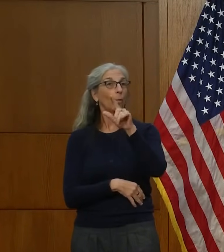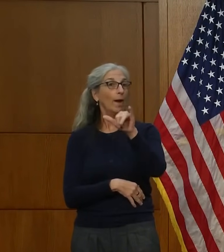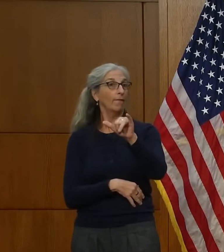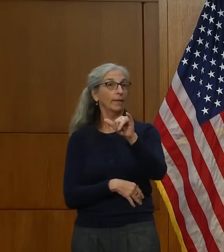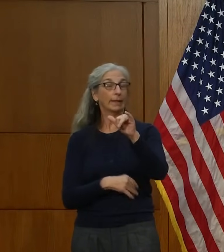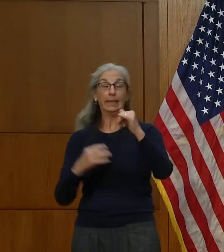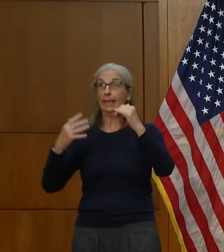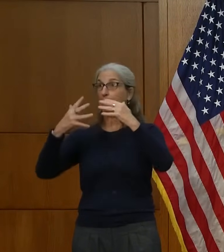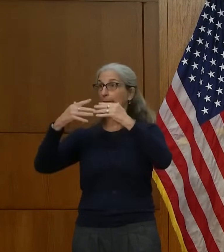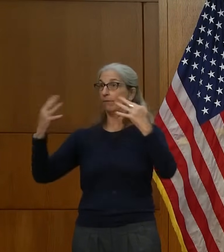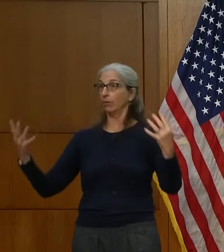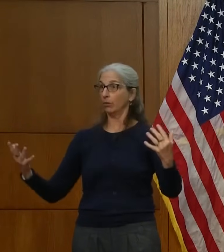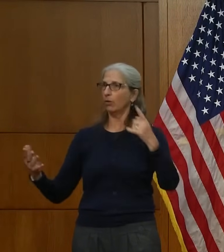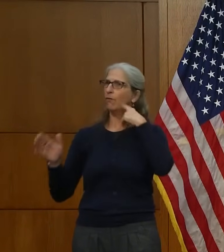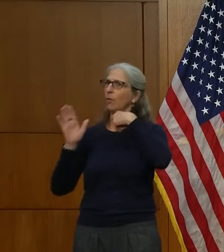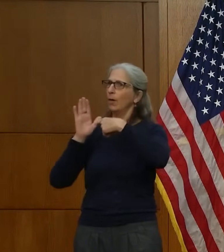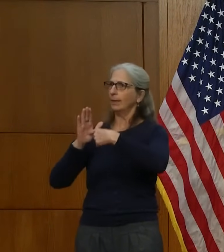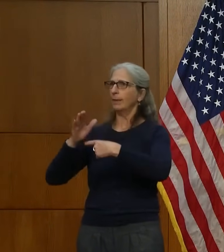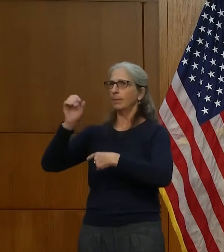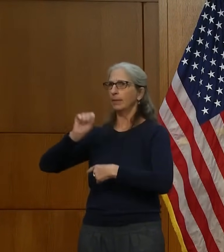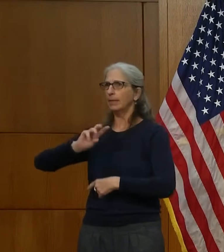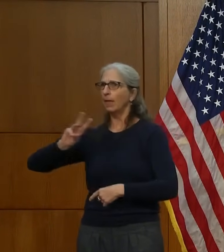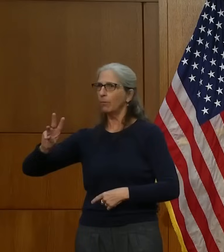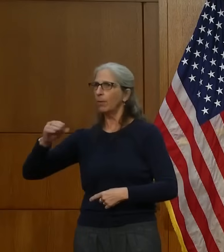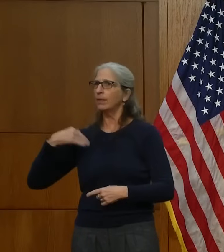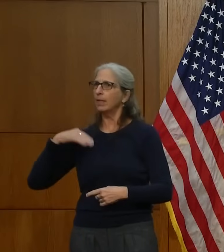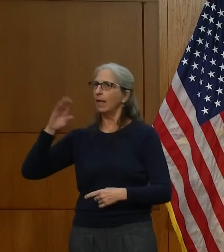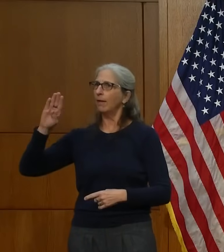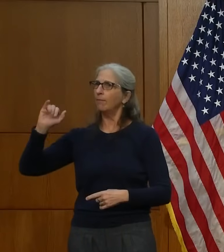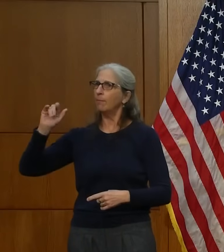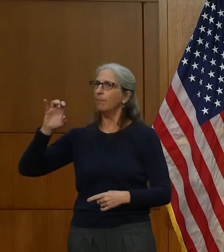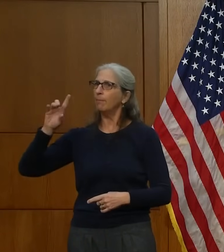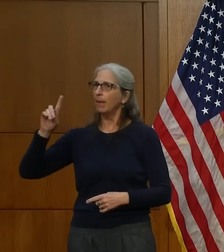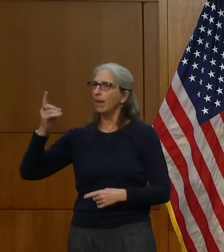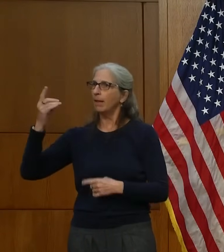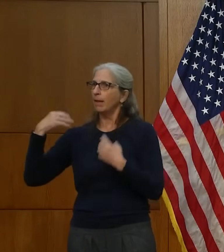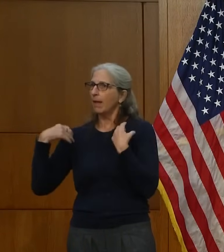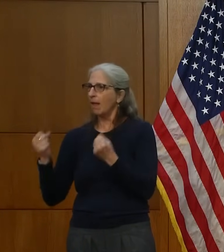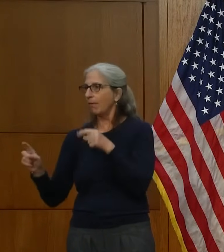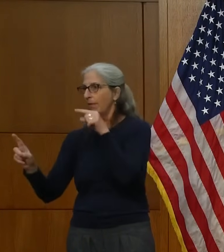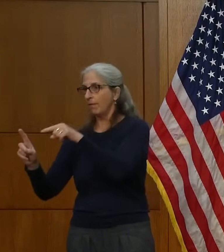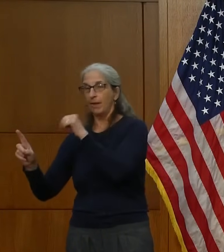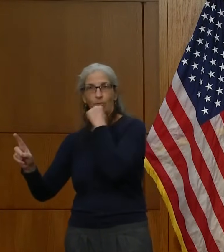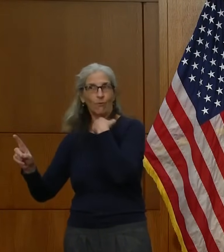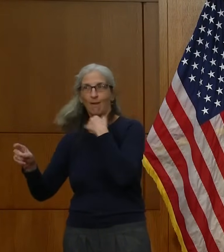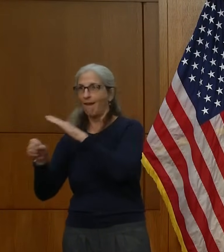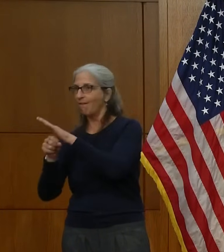BECOME GEOGRAPHICALLY DIVERSE, SO THAT THERE ARE SOME AREAS OF VIRGINIA SUCH AS ADDING THE SOUTHWEST, WHERE BALLOT